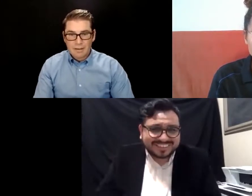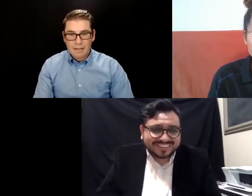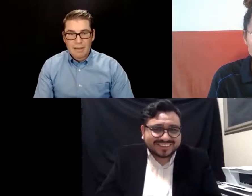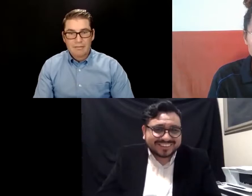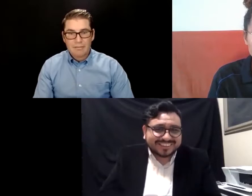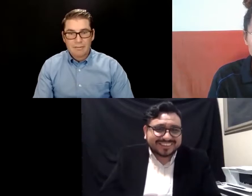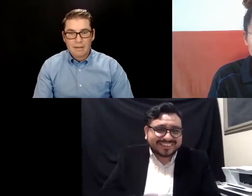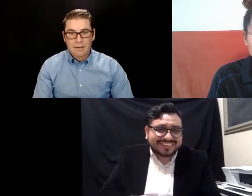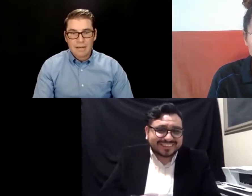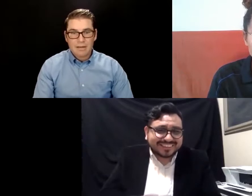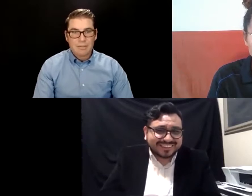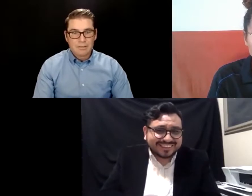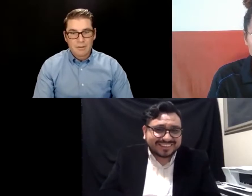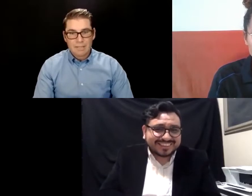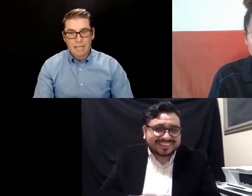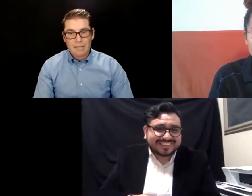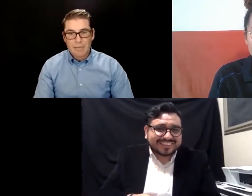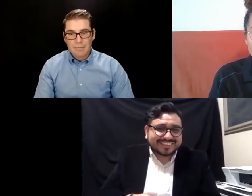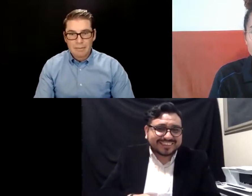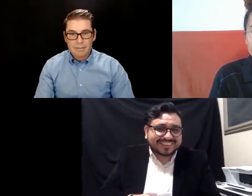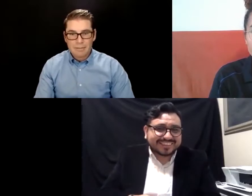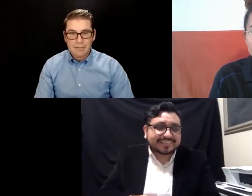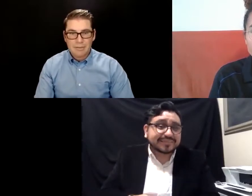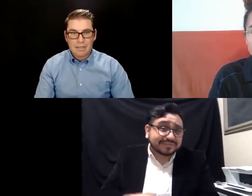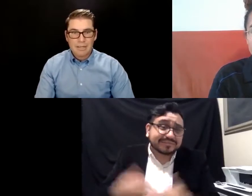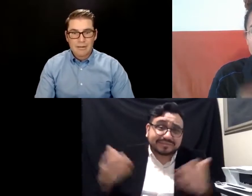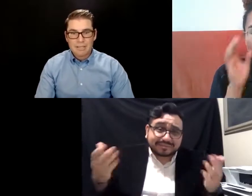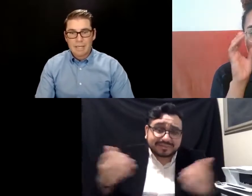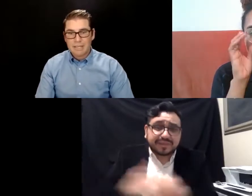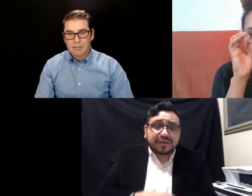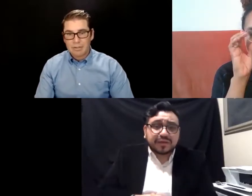They'll have a terrible struggles, and you might be able to encourage that deaf person